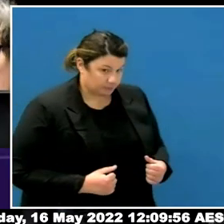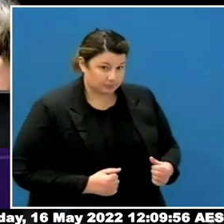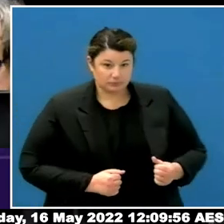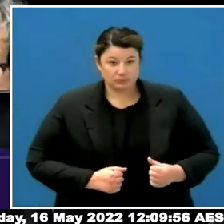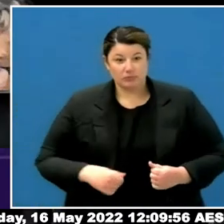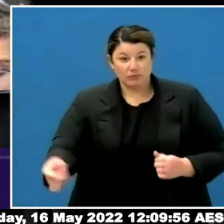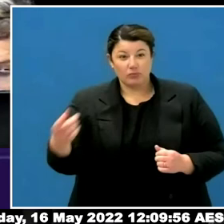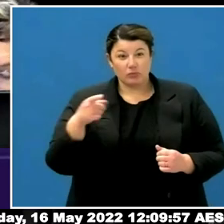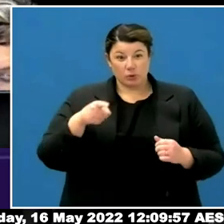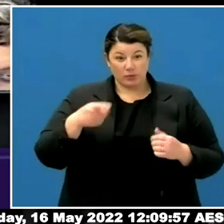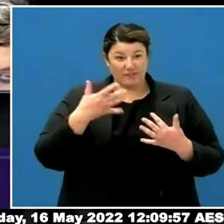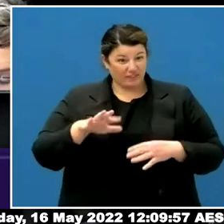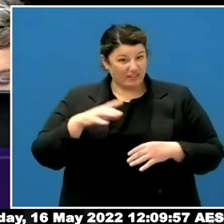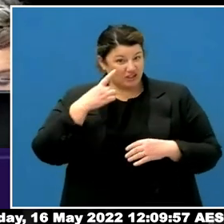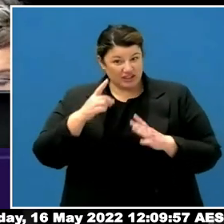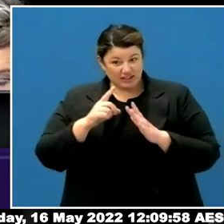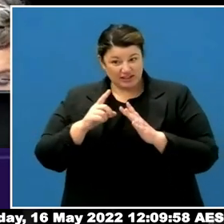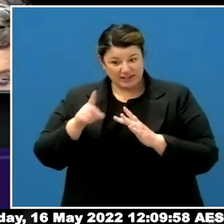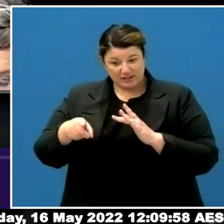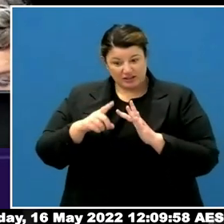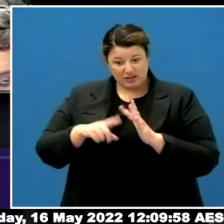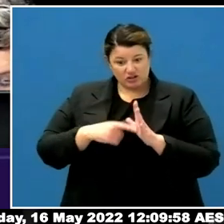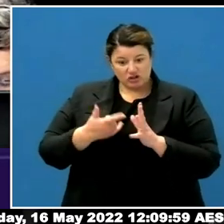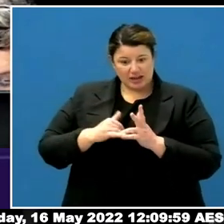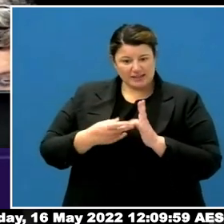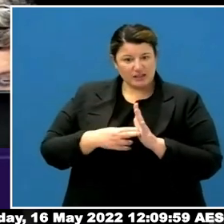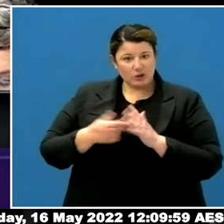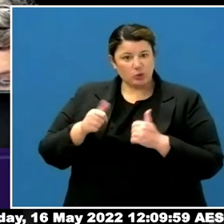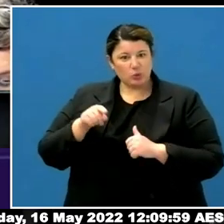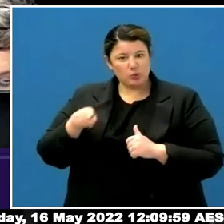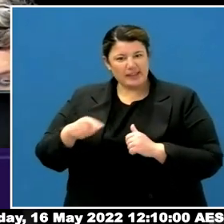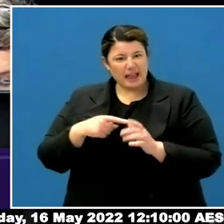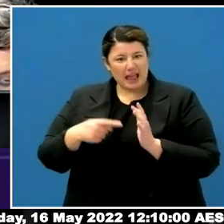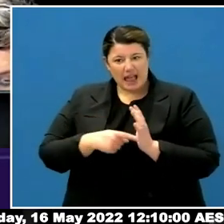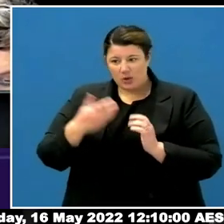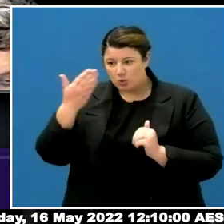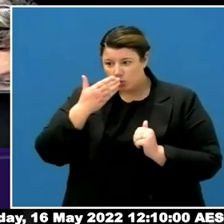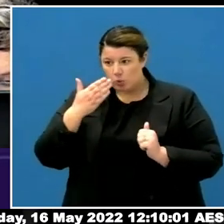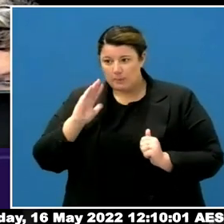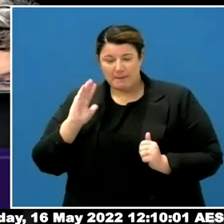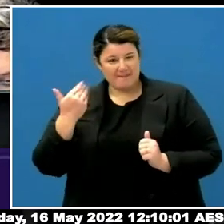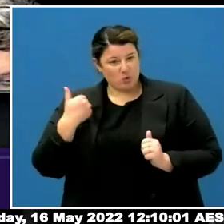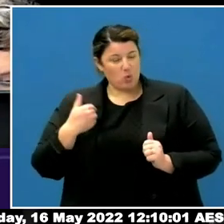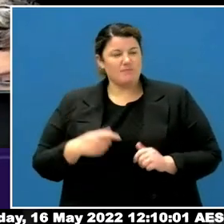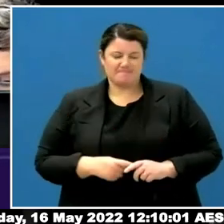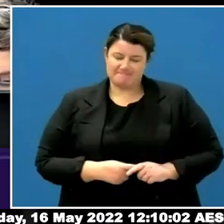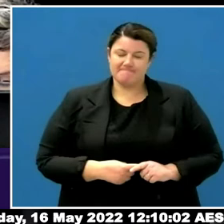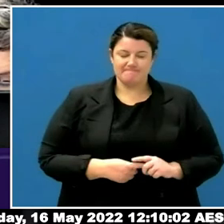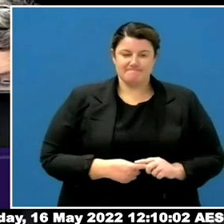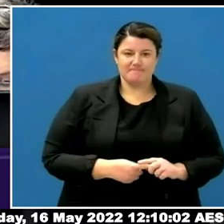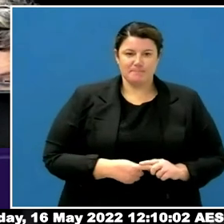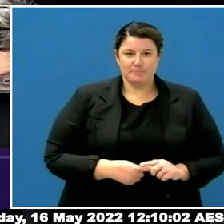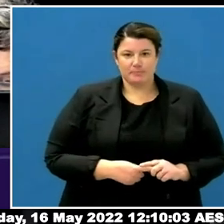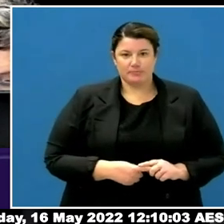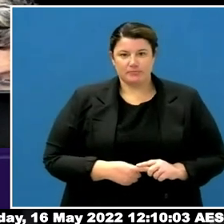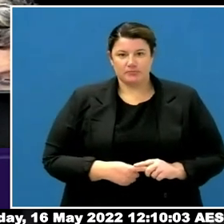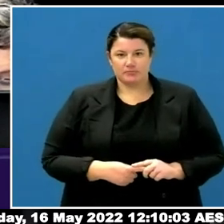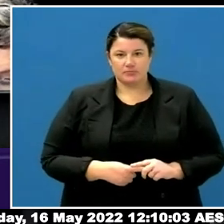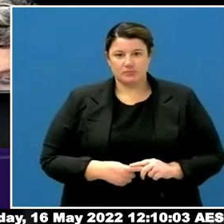Is it fair to say that, put bluntly, you didn't know what was happening